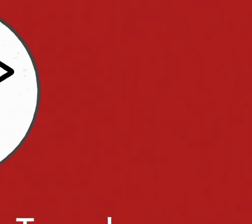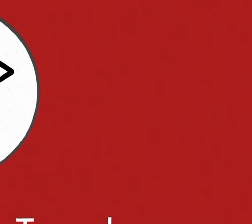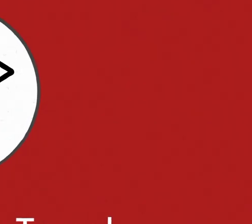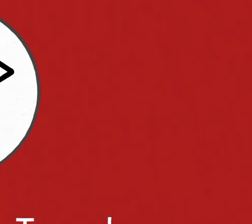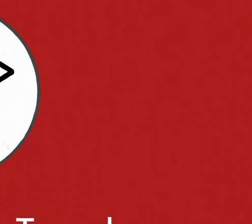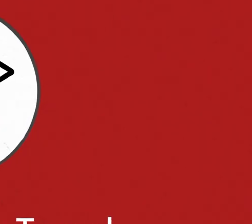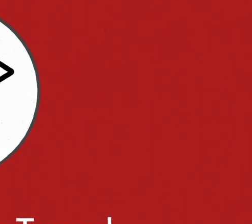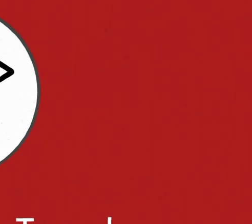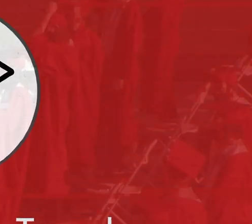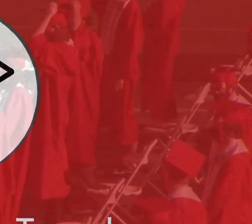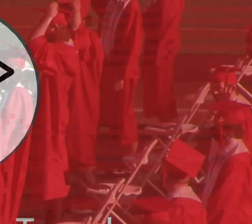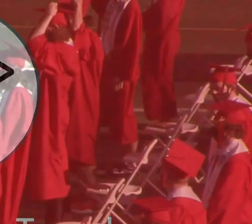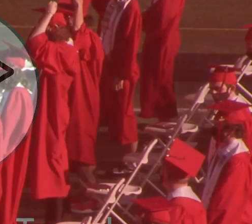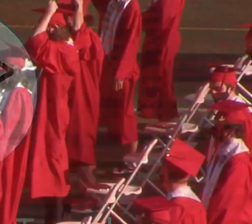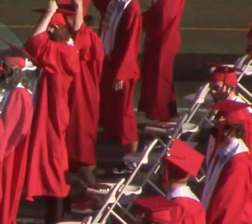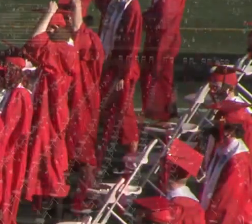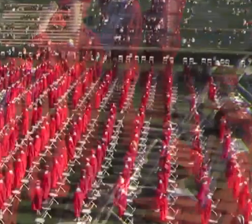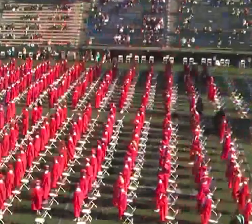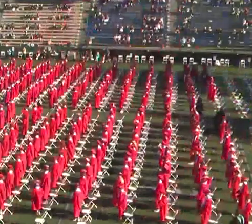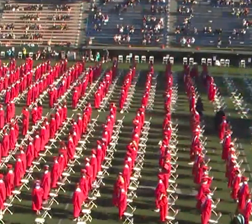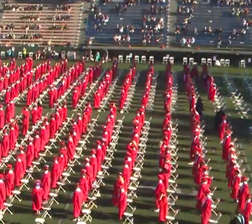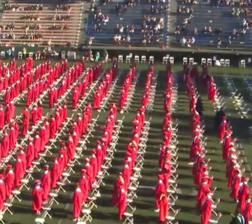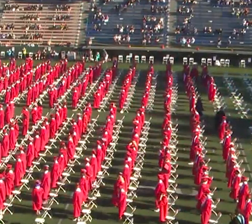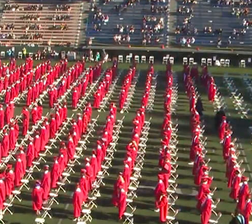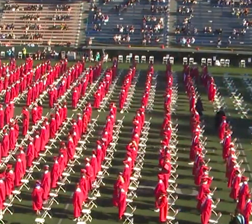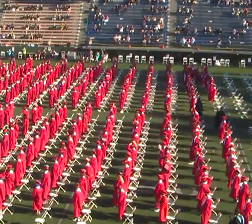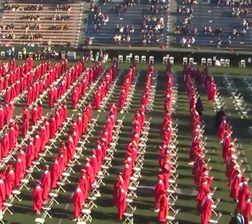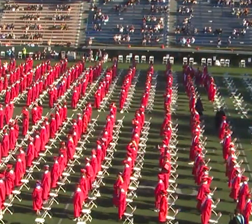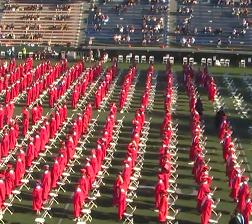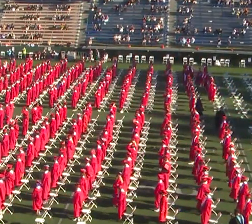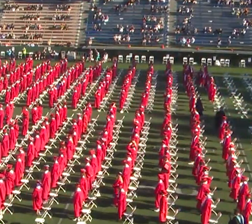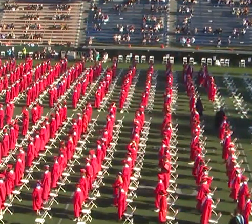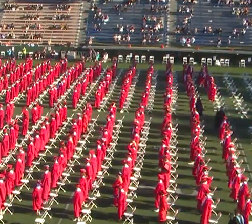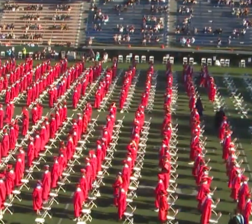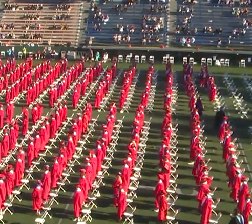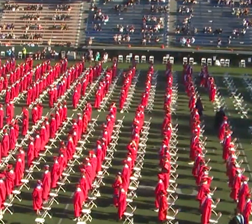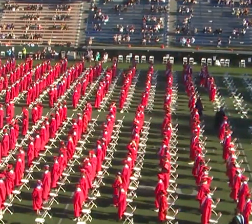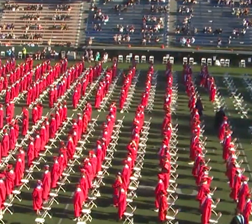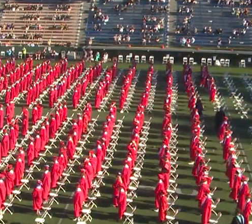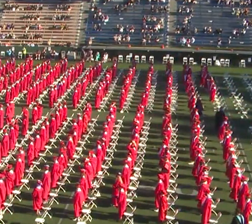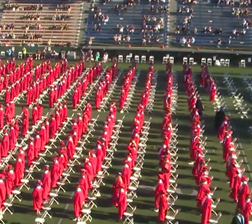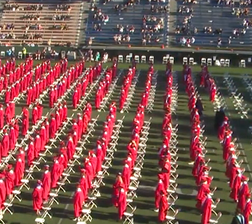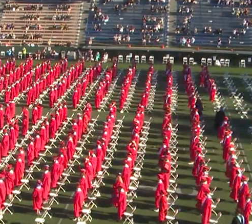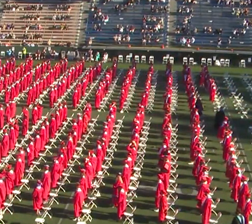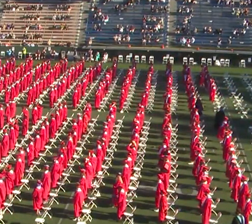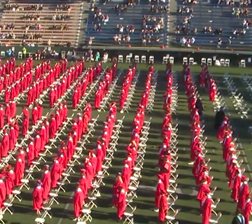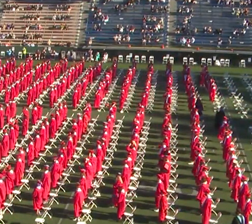Ladies and gentlemen it is my immense pleasure to present to you the Ballard High School graduating class of 2021.